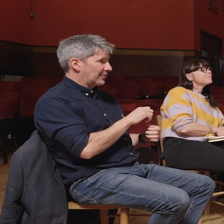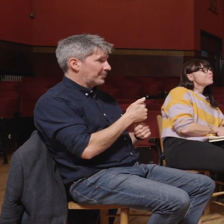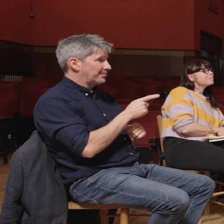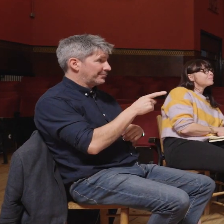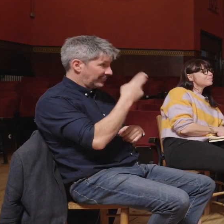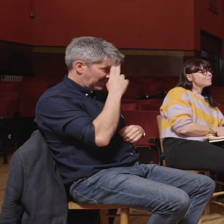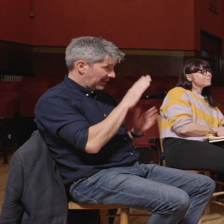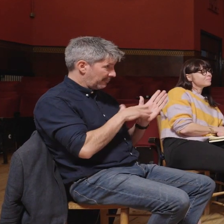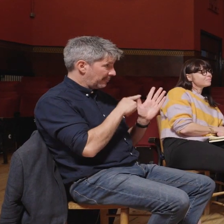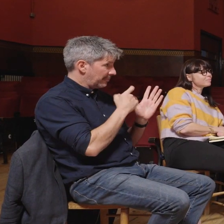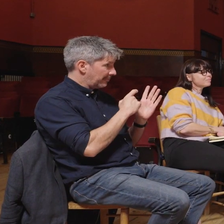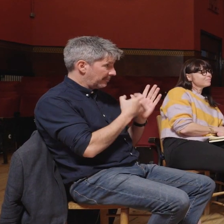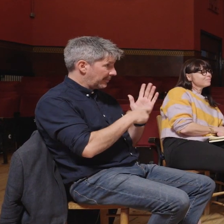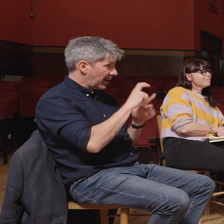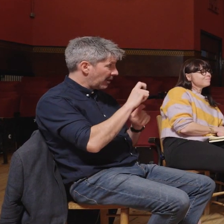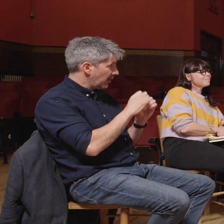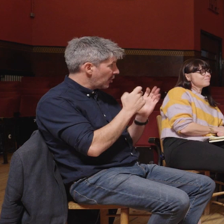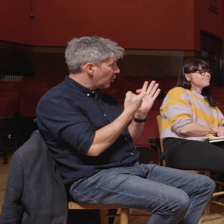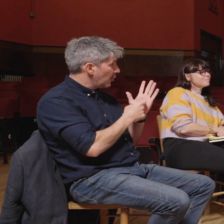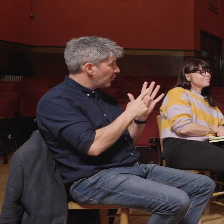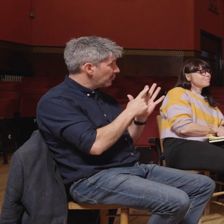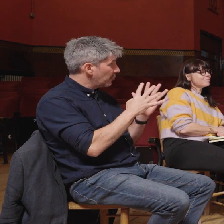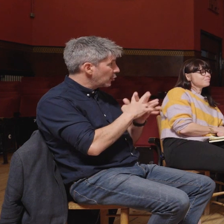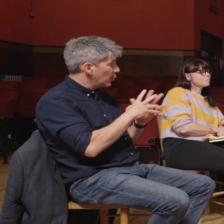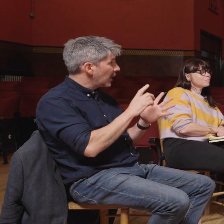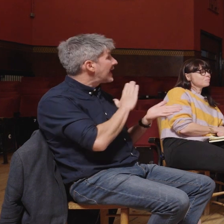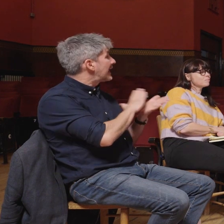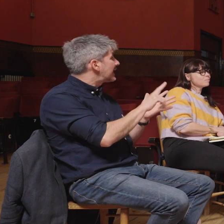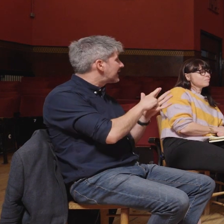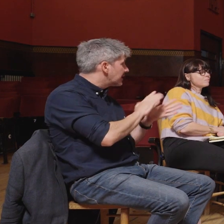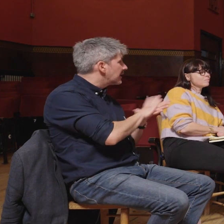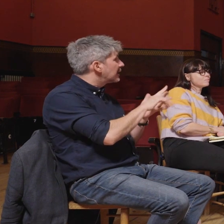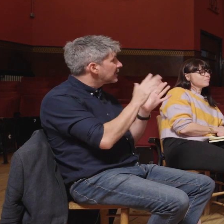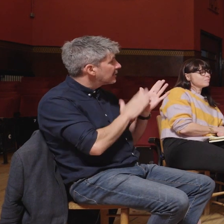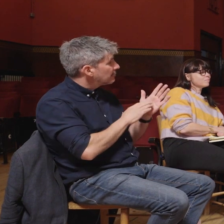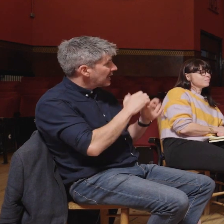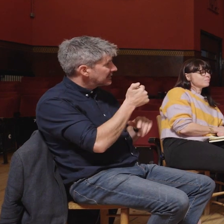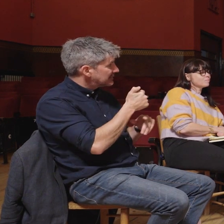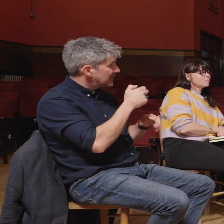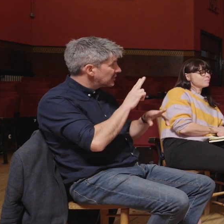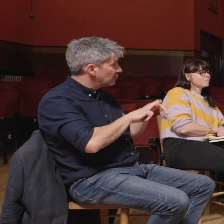My name is Marc Brew. I use he/him pronouns. I'm six-foot-two. I'm a wheelchair user,